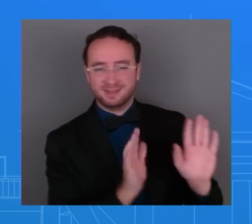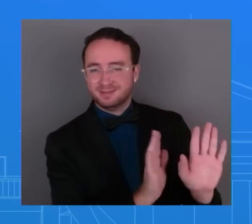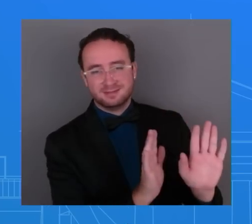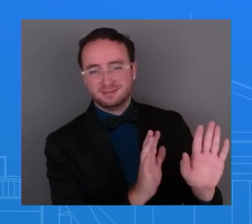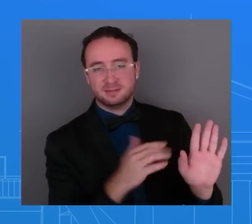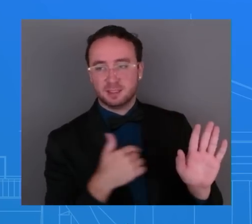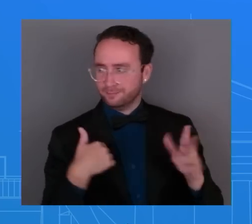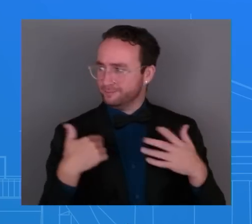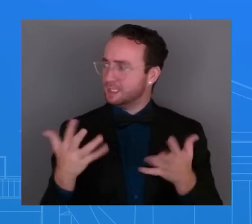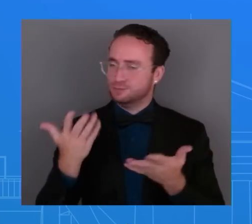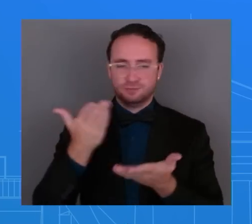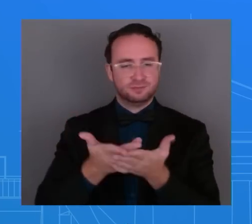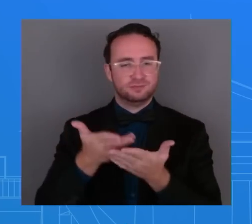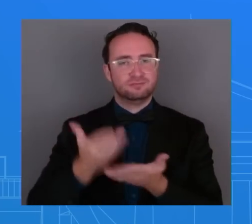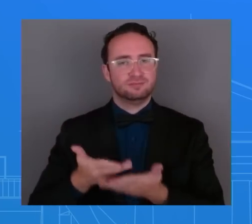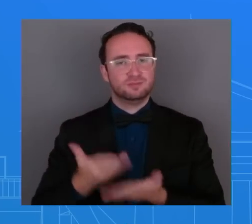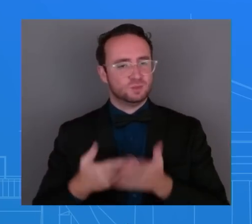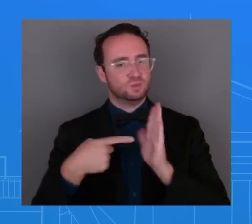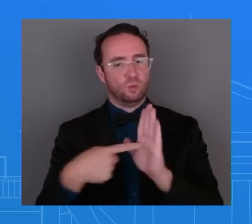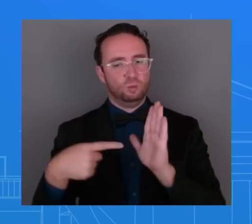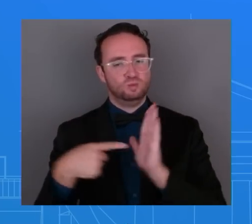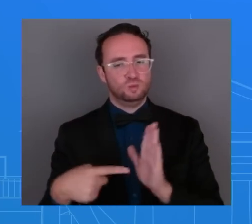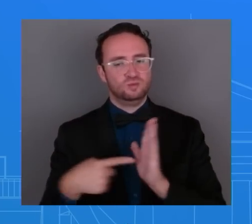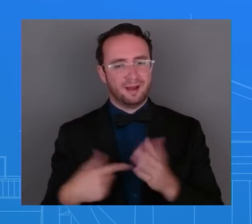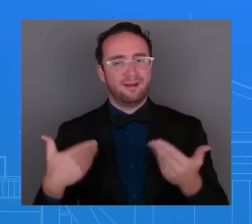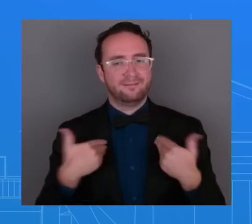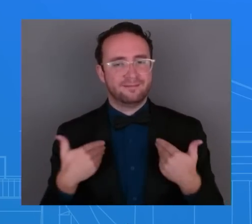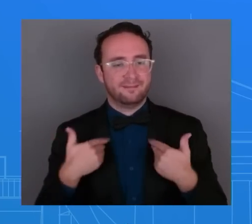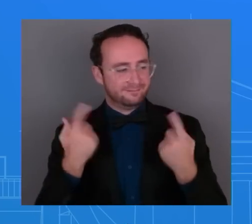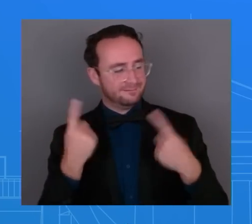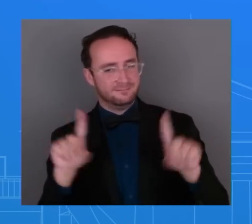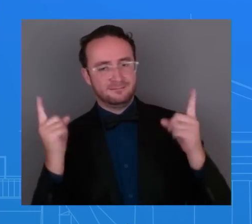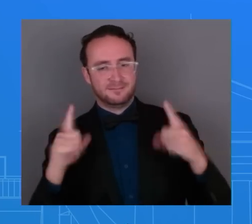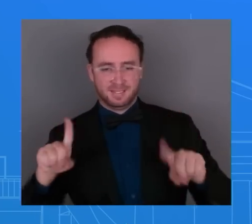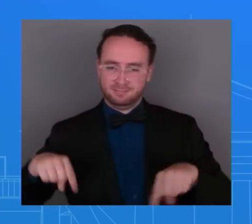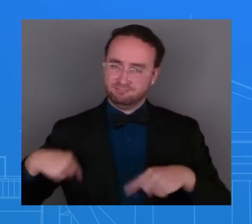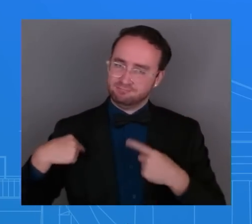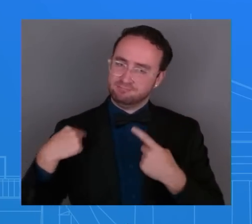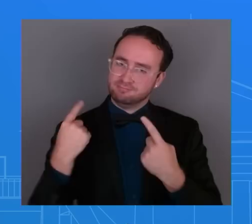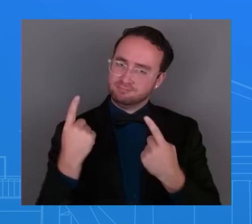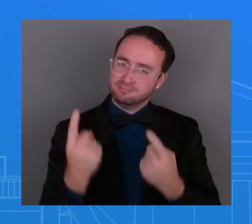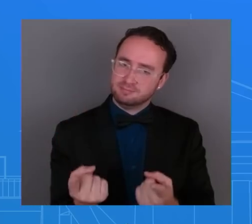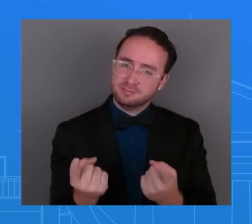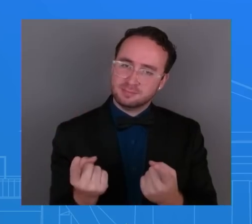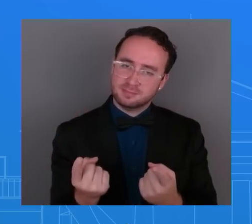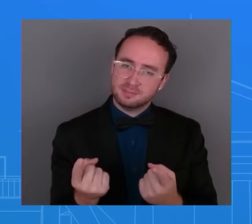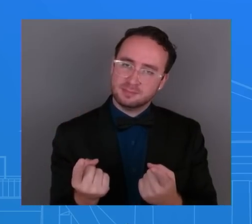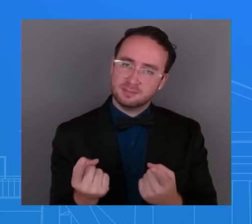Unemployment is still low, 4.3 percent. You think about manufacturing jobs that have come back to this country.